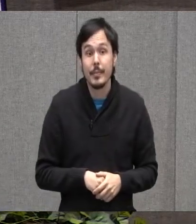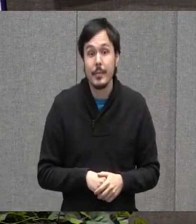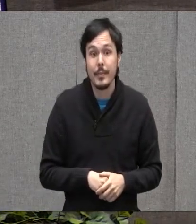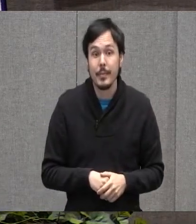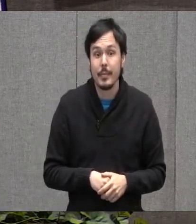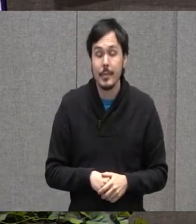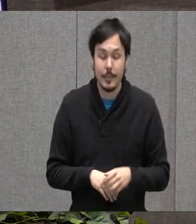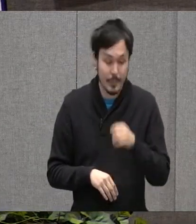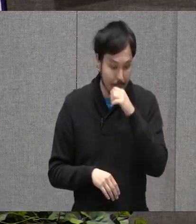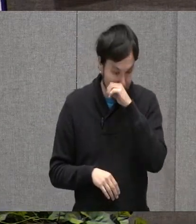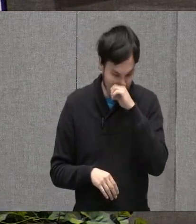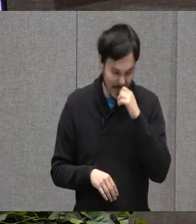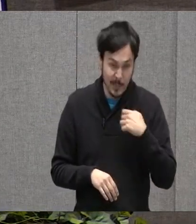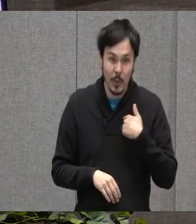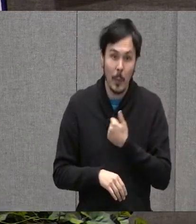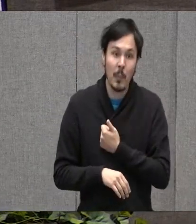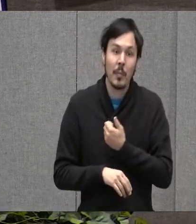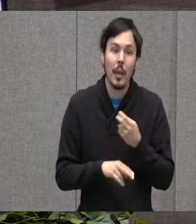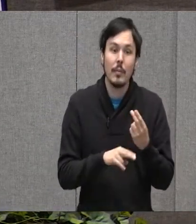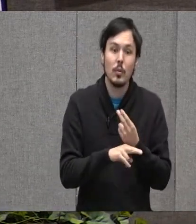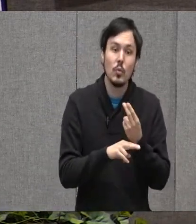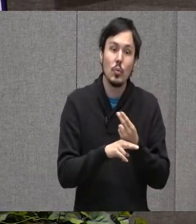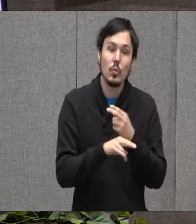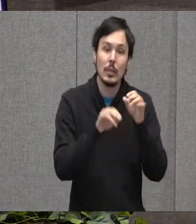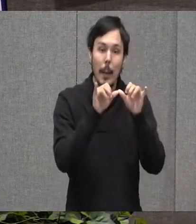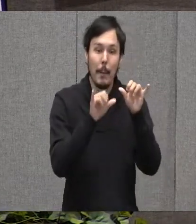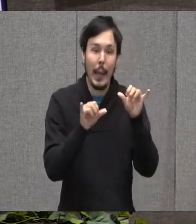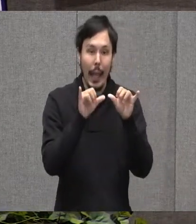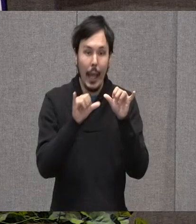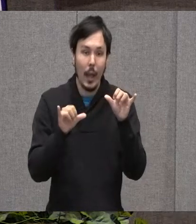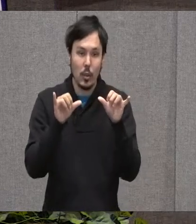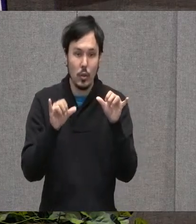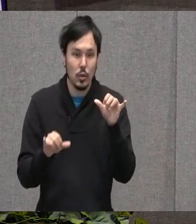We used patterns to figure out on our 100s charts.